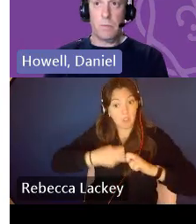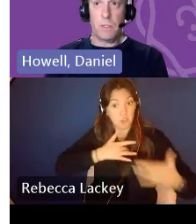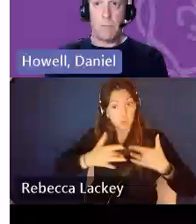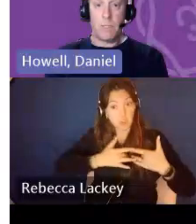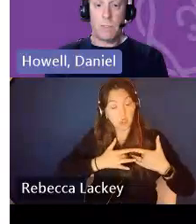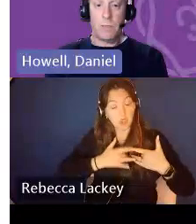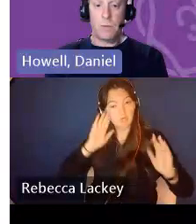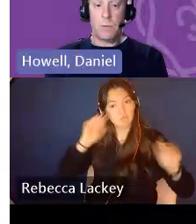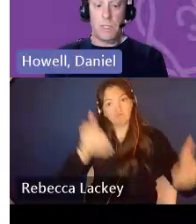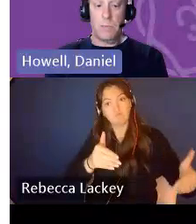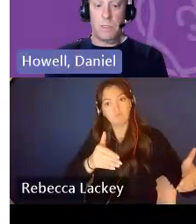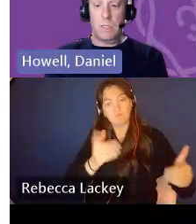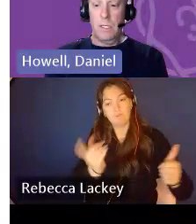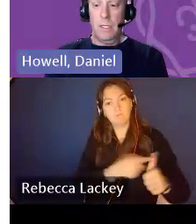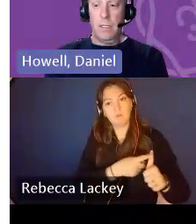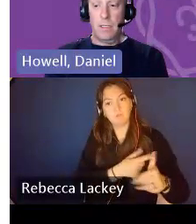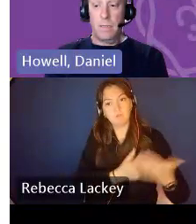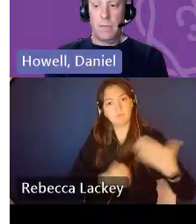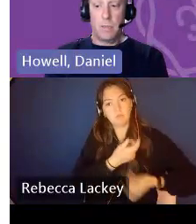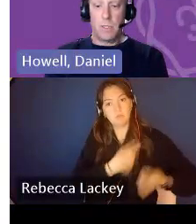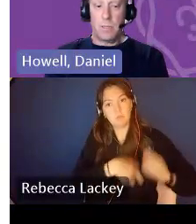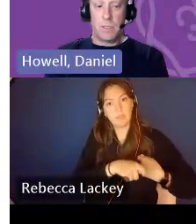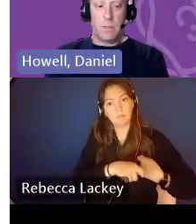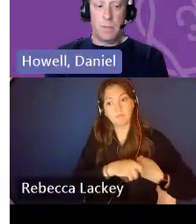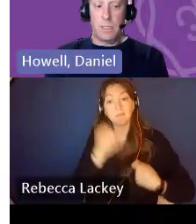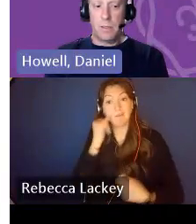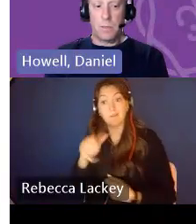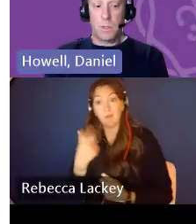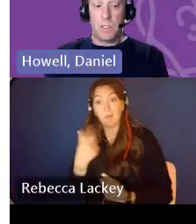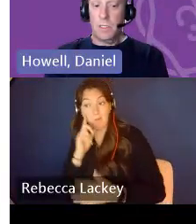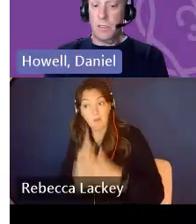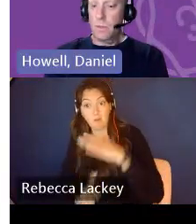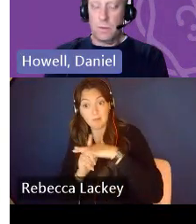to program that bridge for replacement. uh if another one comes up that's similar condition,